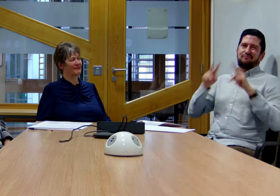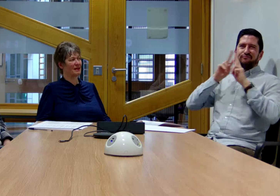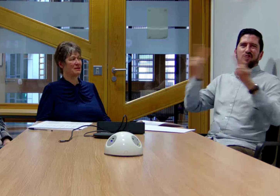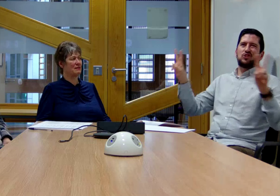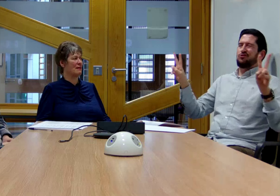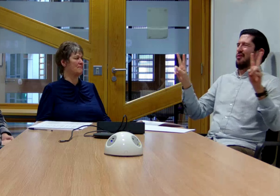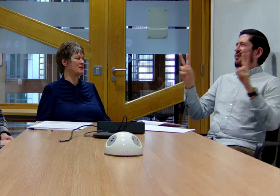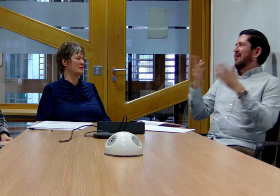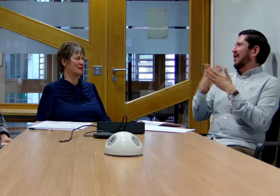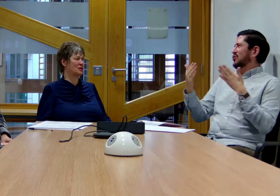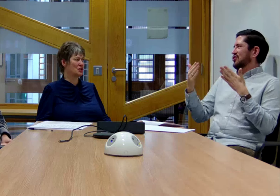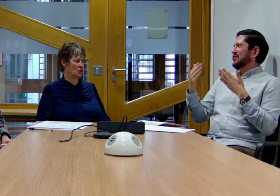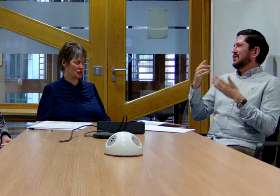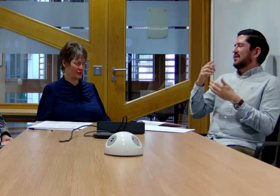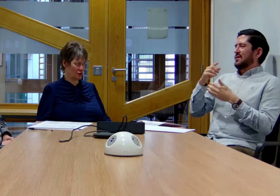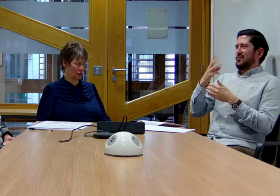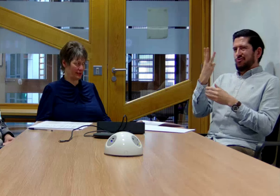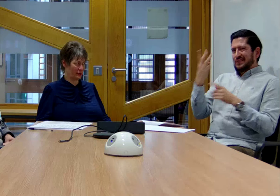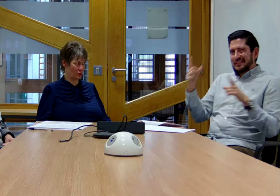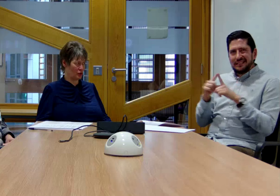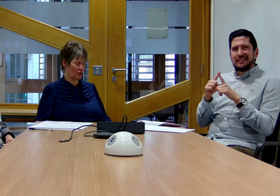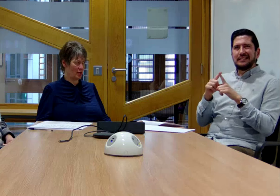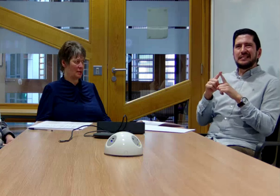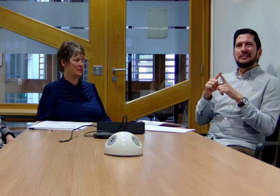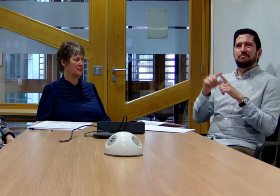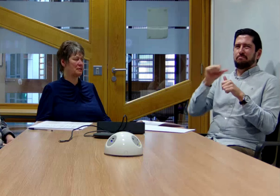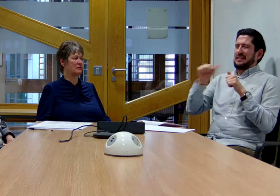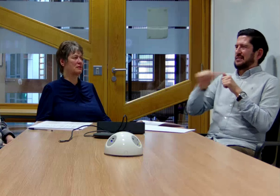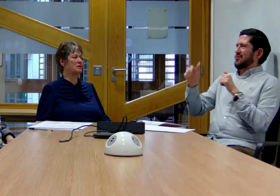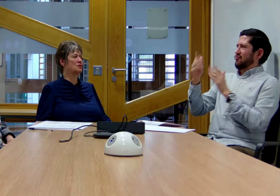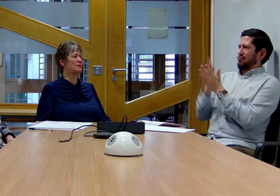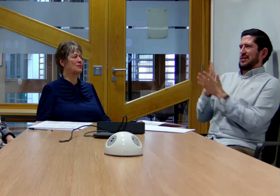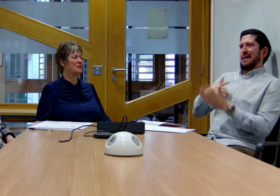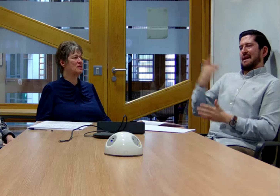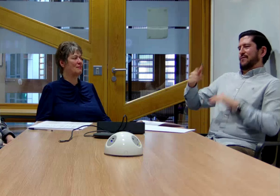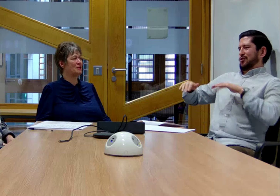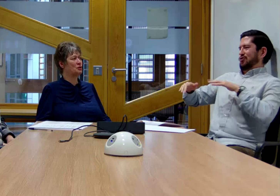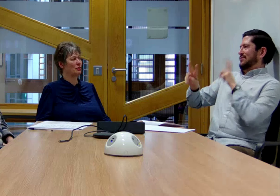you can do it online. But I mean, BSL is such a visual language.